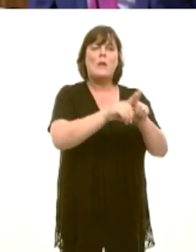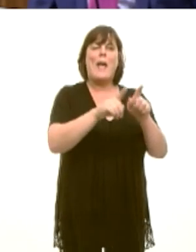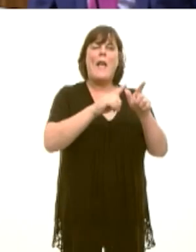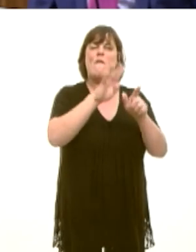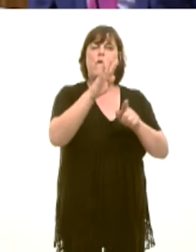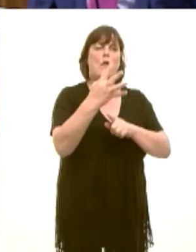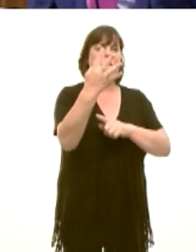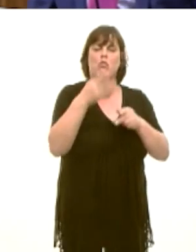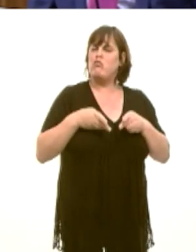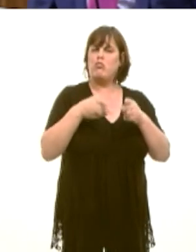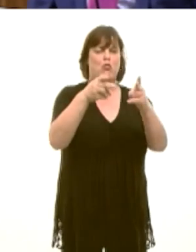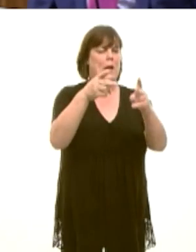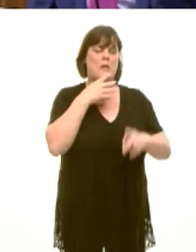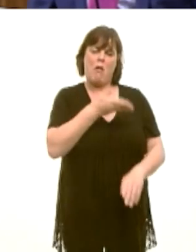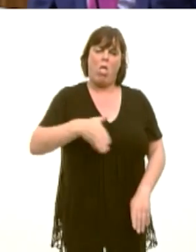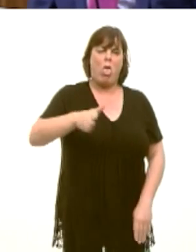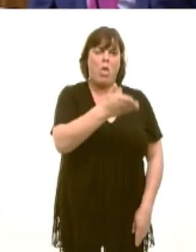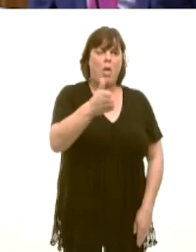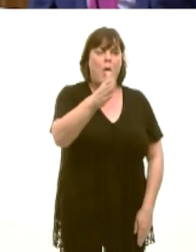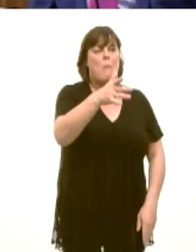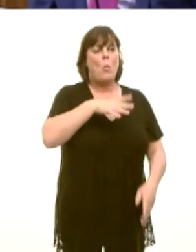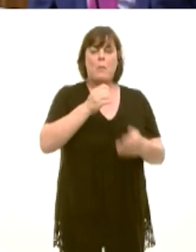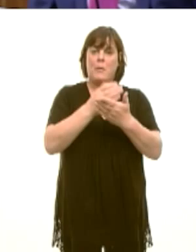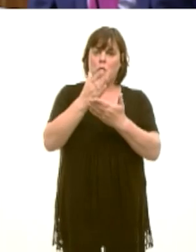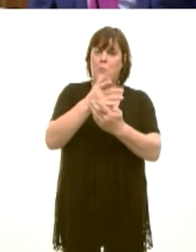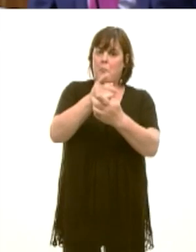do, and what is being done, is to make sure that people are aware of the hazards, that